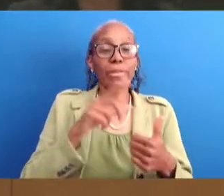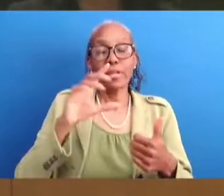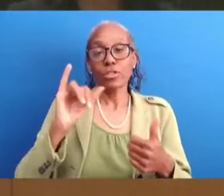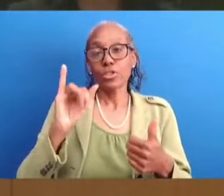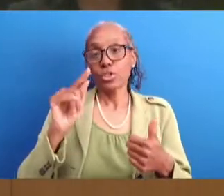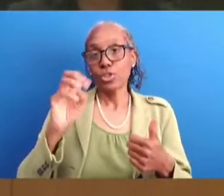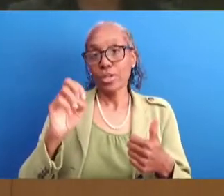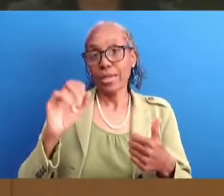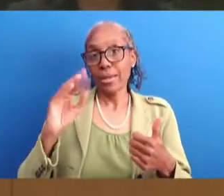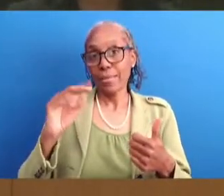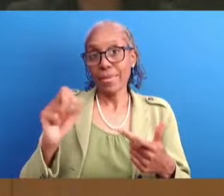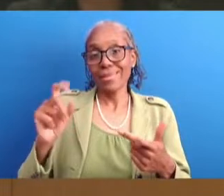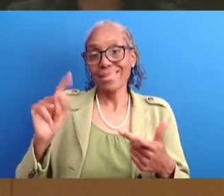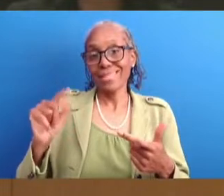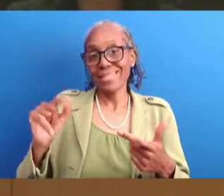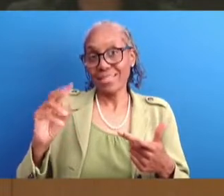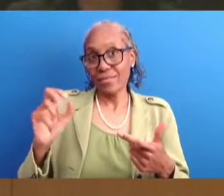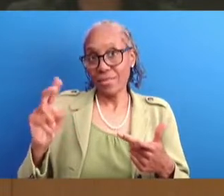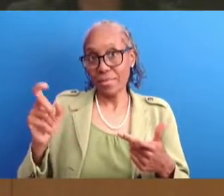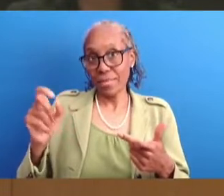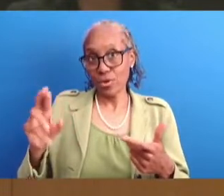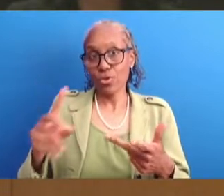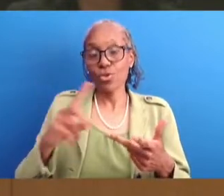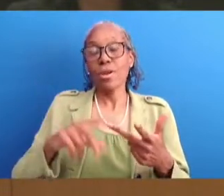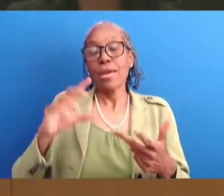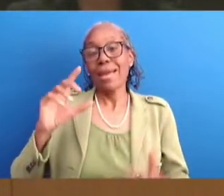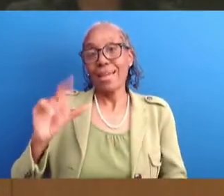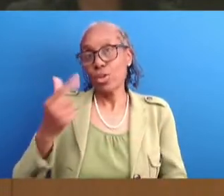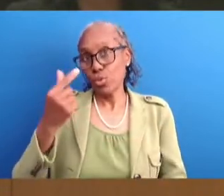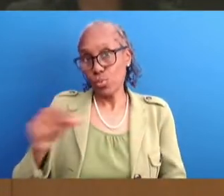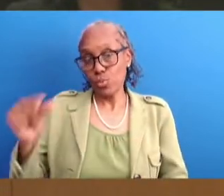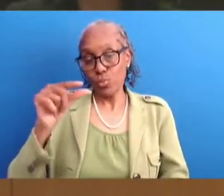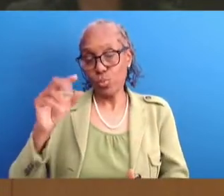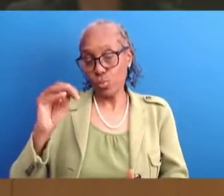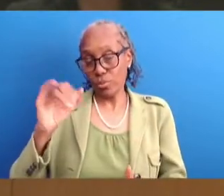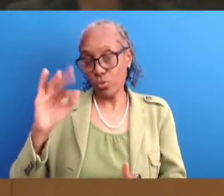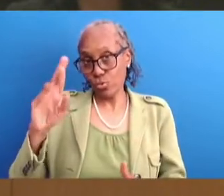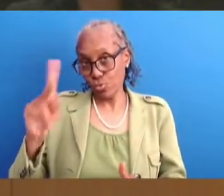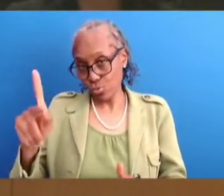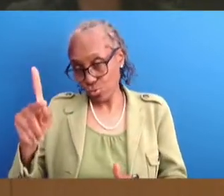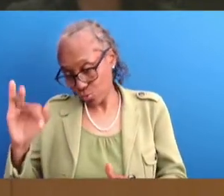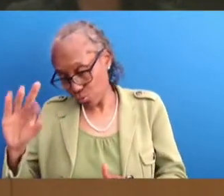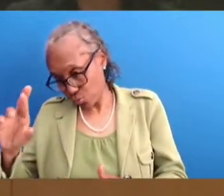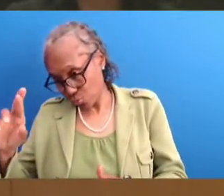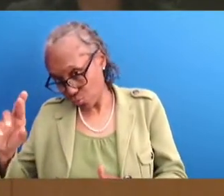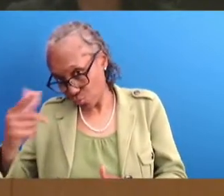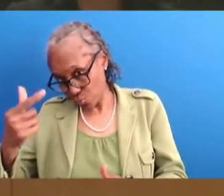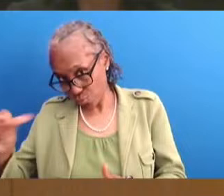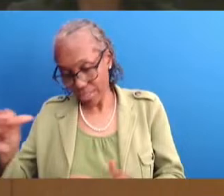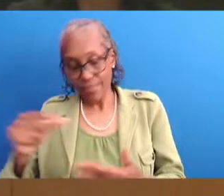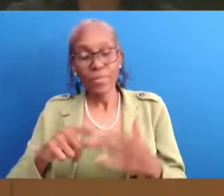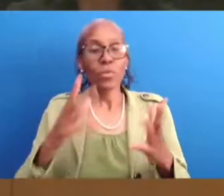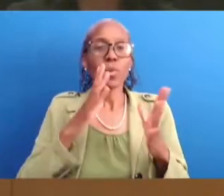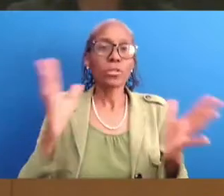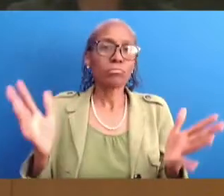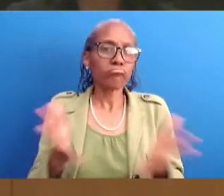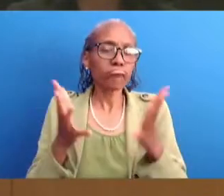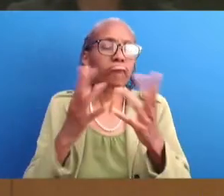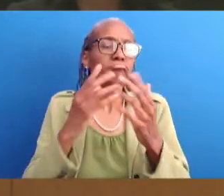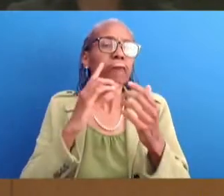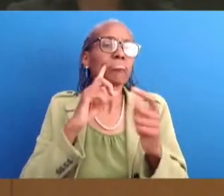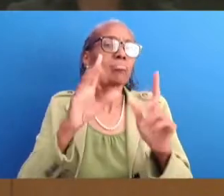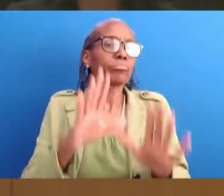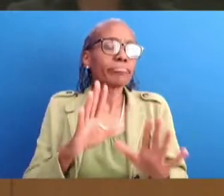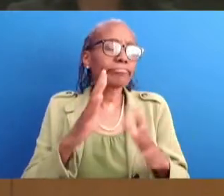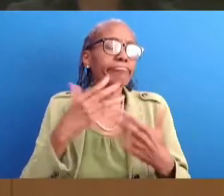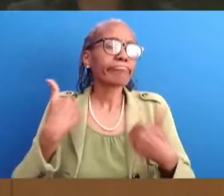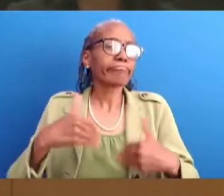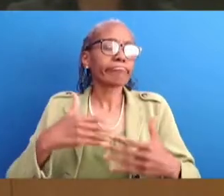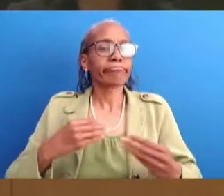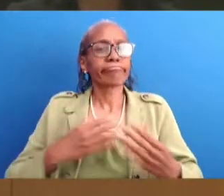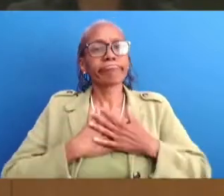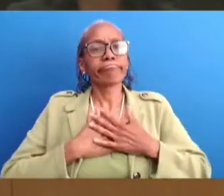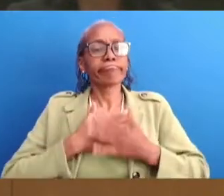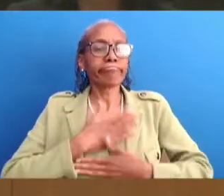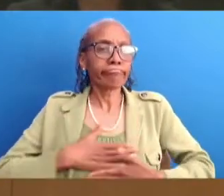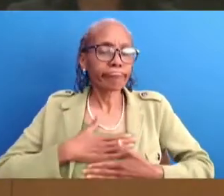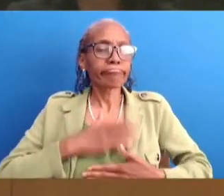LEADERSHIP HERE JAKE HOWE, STEVE